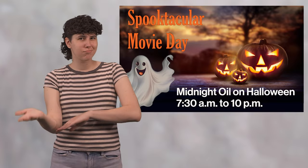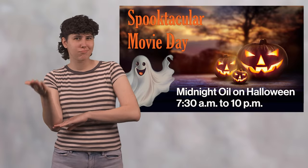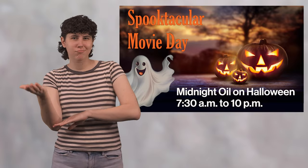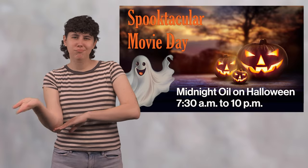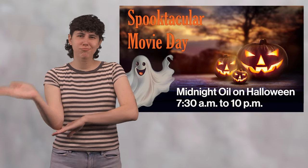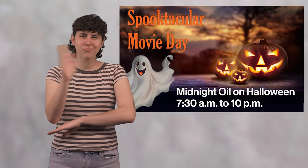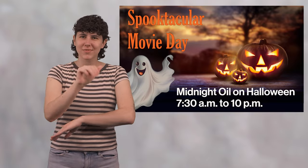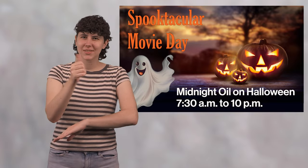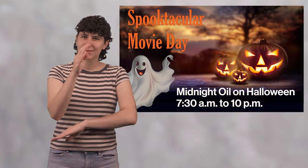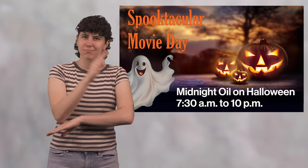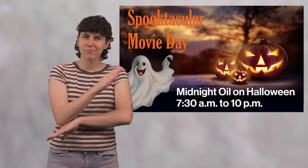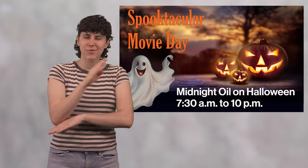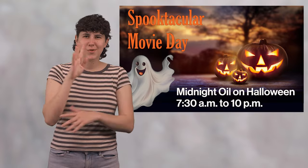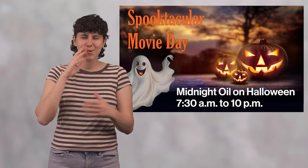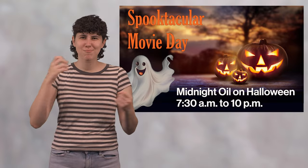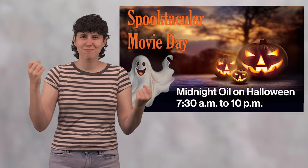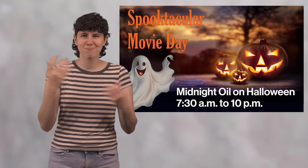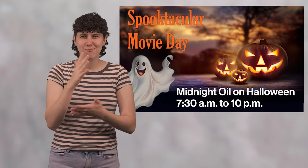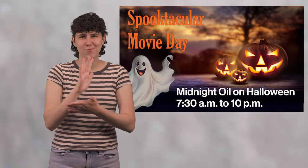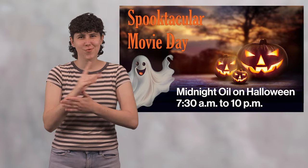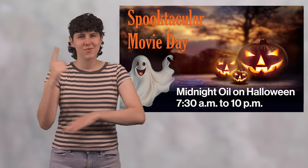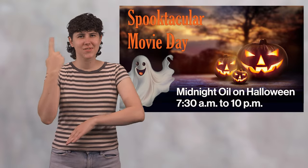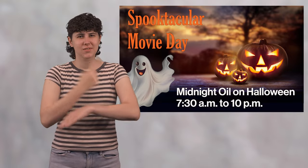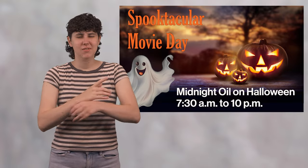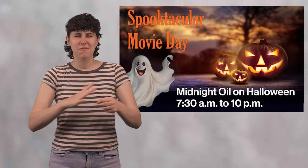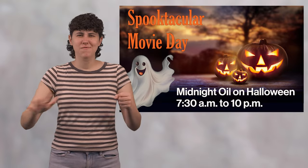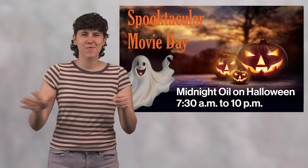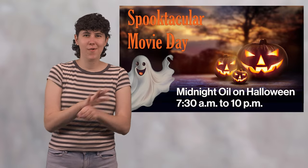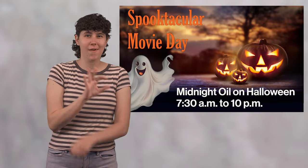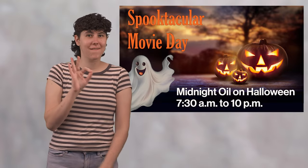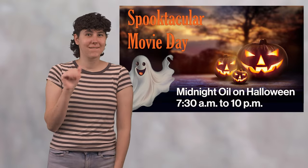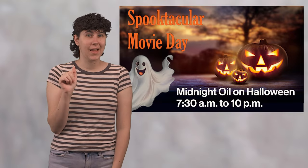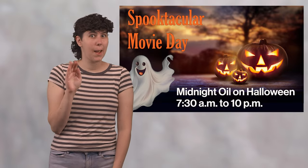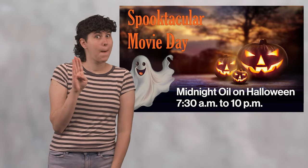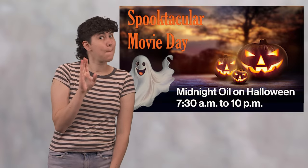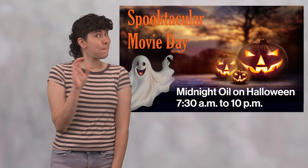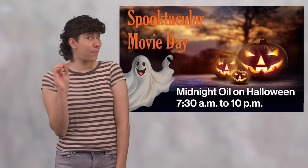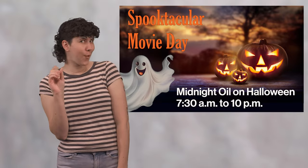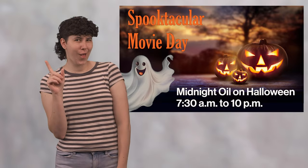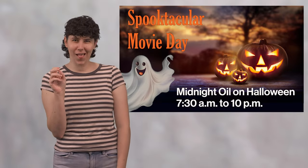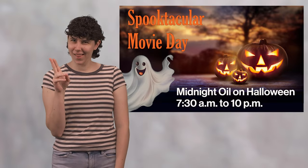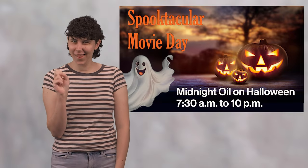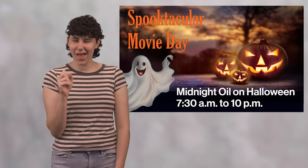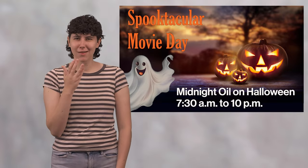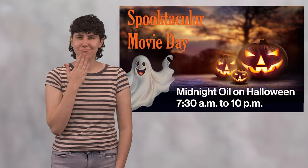from 7:30 a.m. to 10 p.m. for a spooktacular movie day